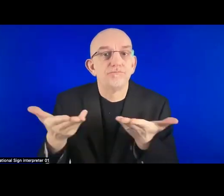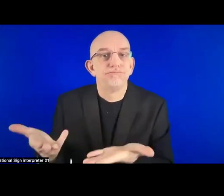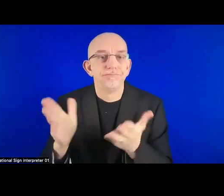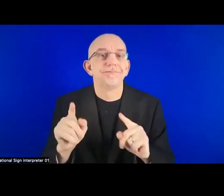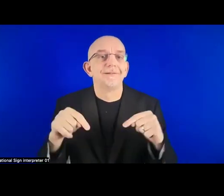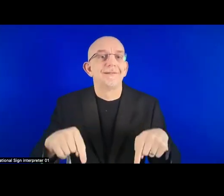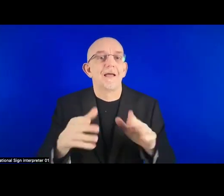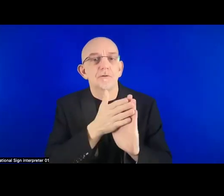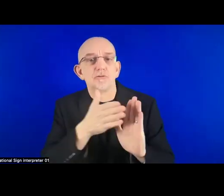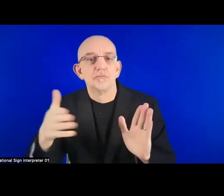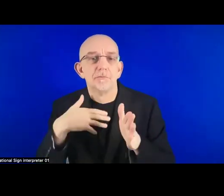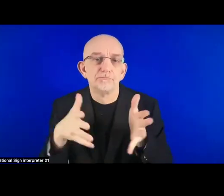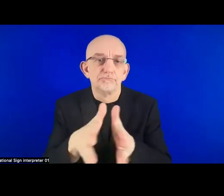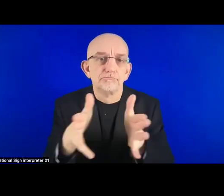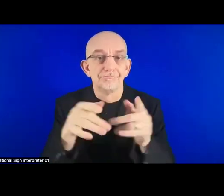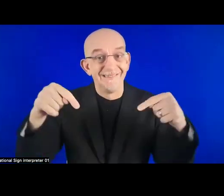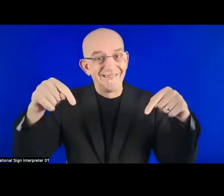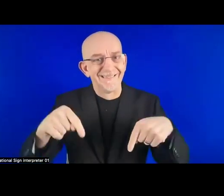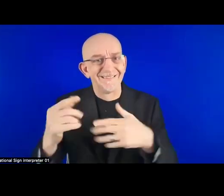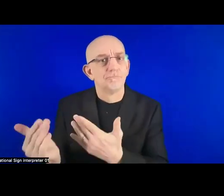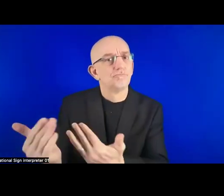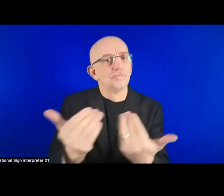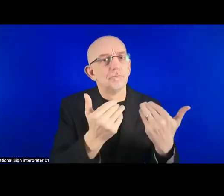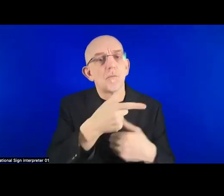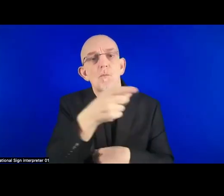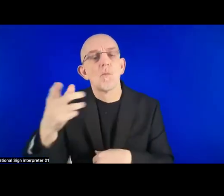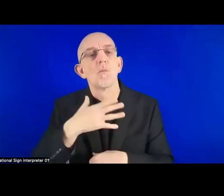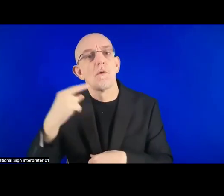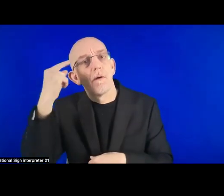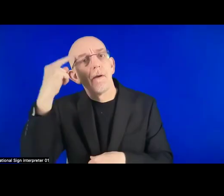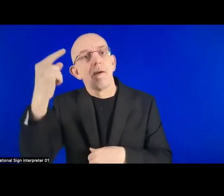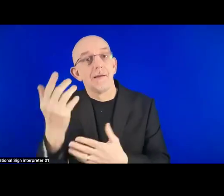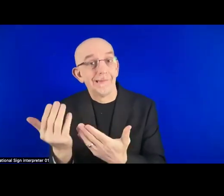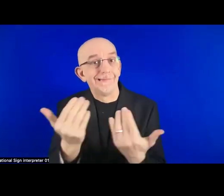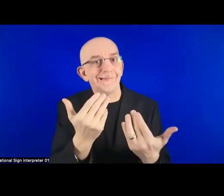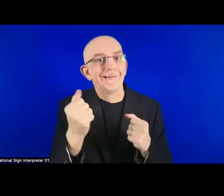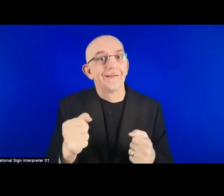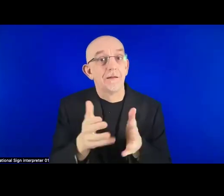This is our second call for proposals, and within this call, we can recruit up to